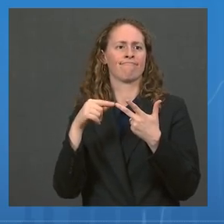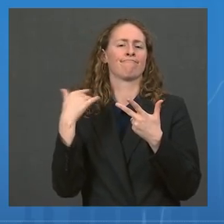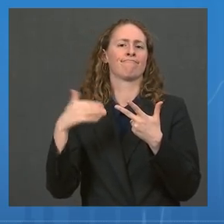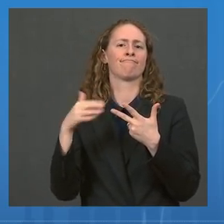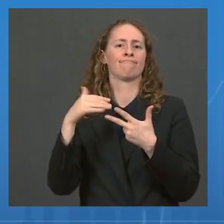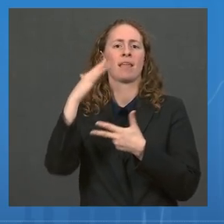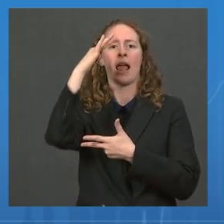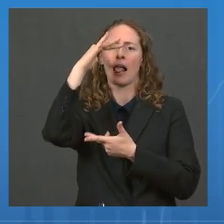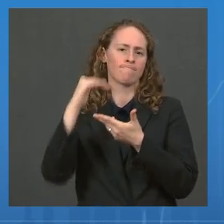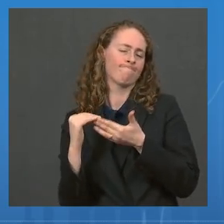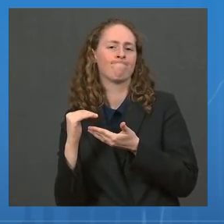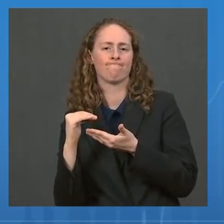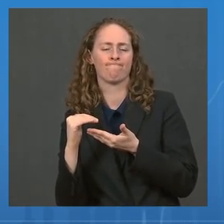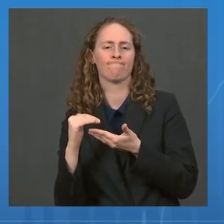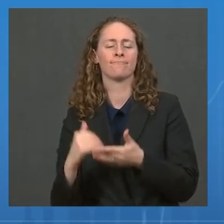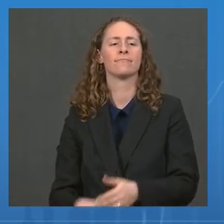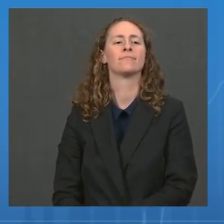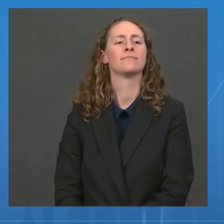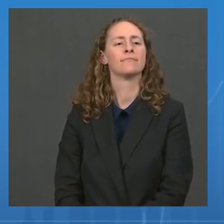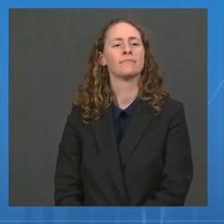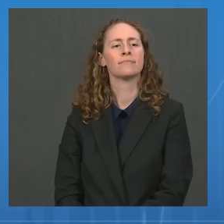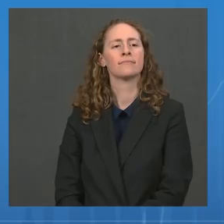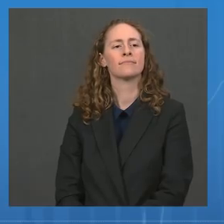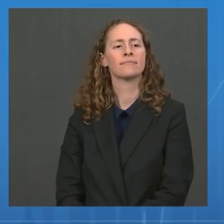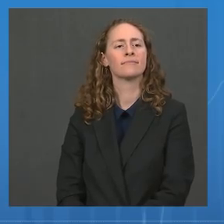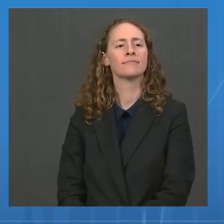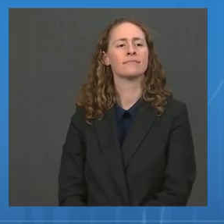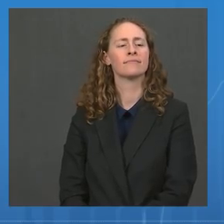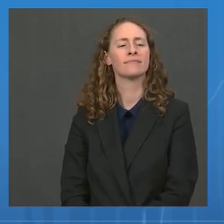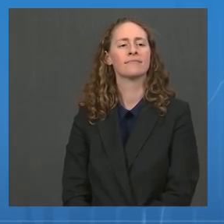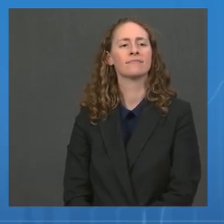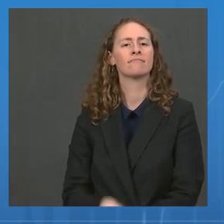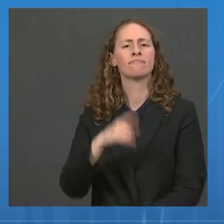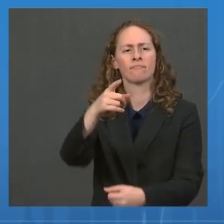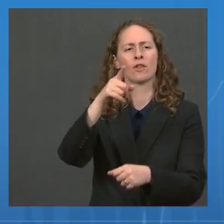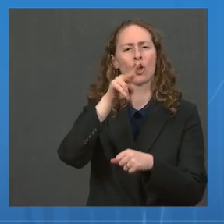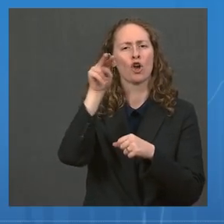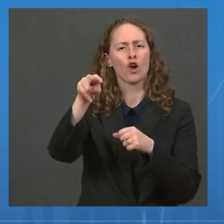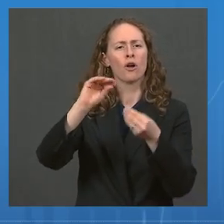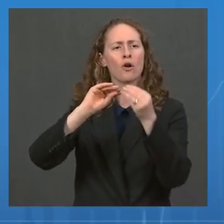When you look at the months of infection with severe disease: